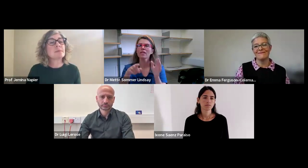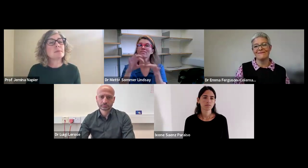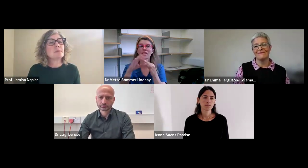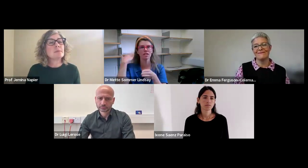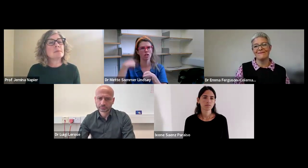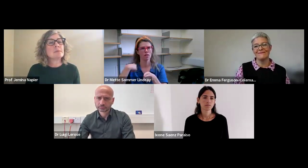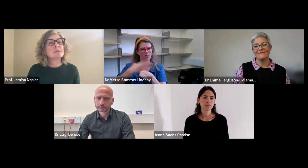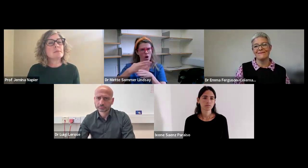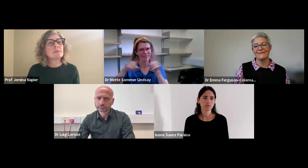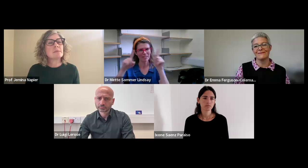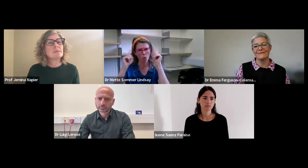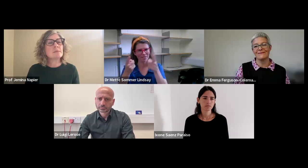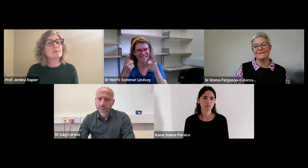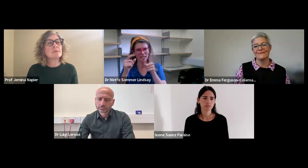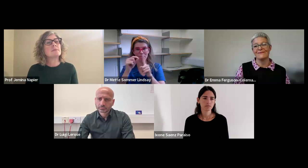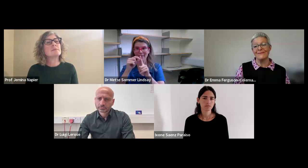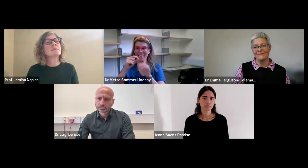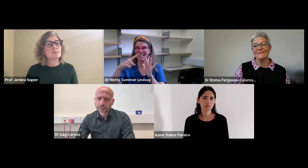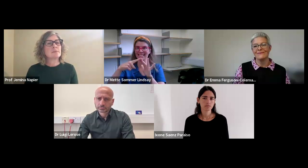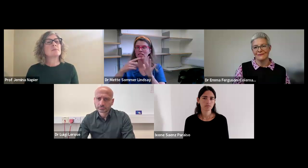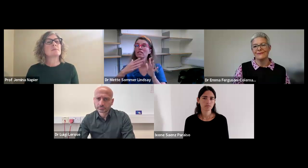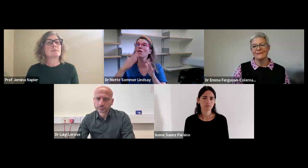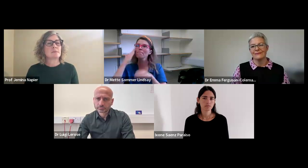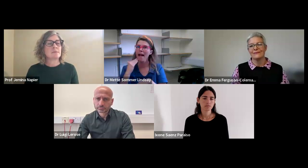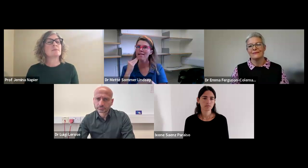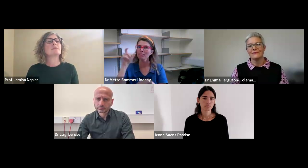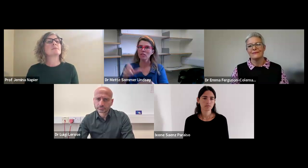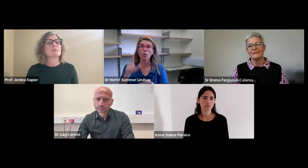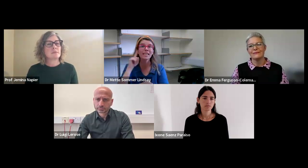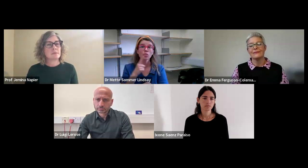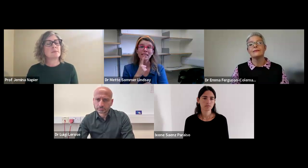Mette: just to add to that, when I worked at this different University,